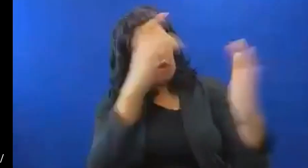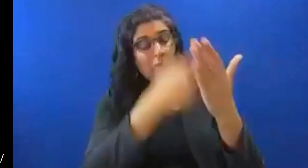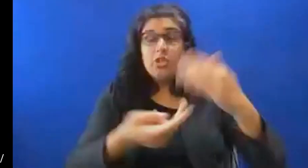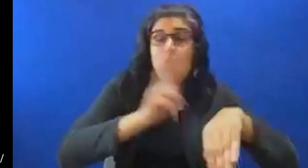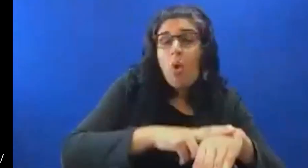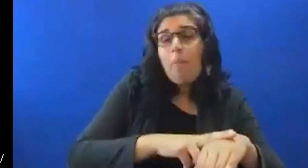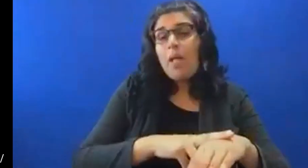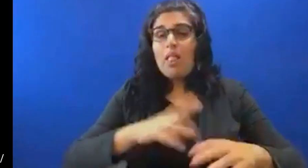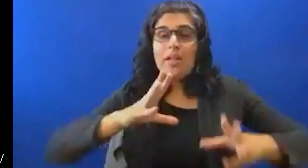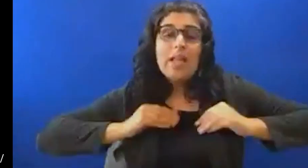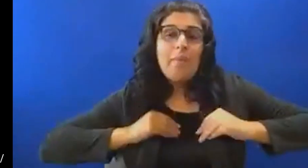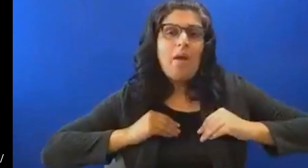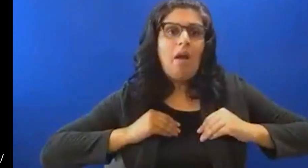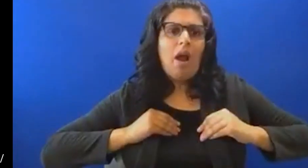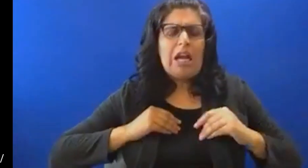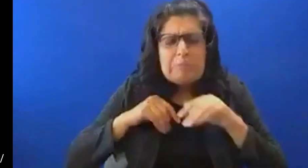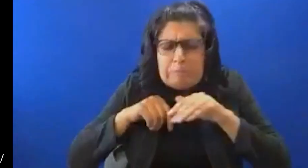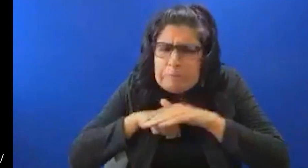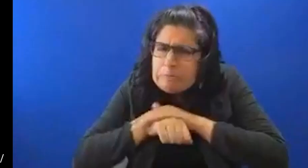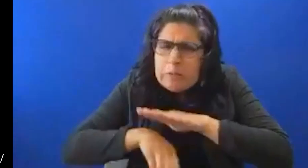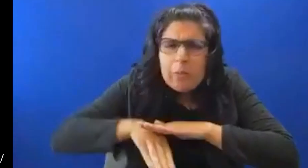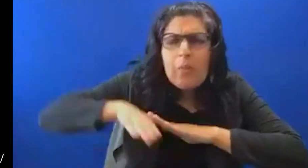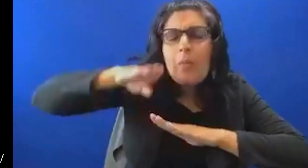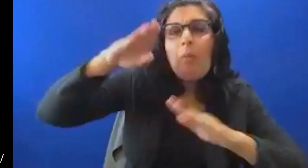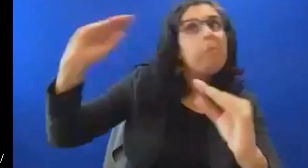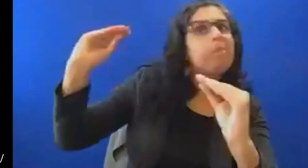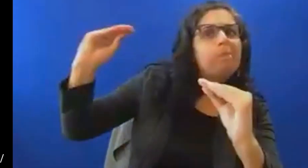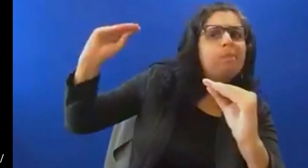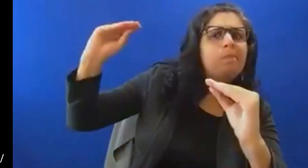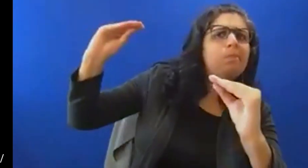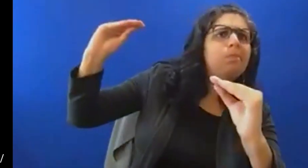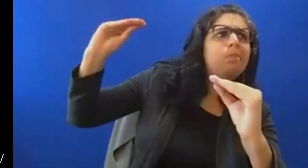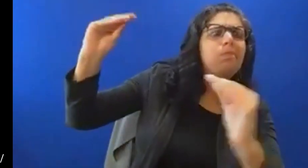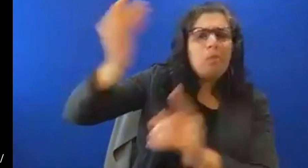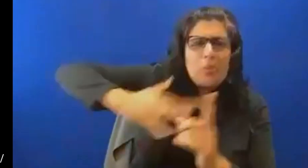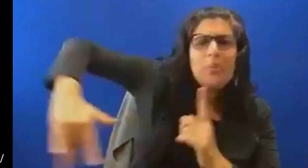from a young age by the people we are surrounded by, by the lack of talking about disability